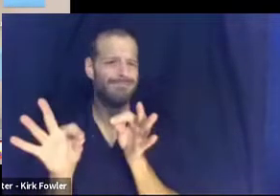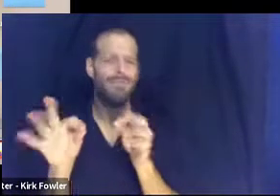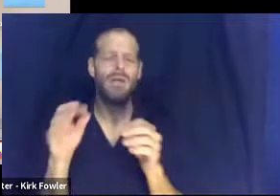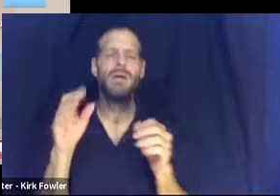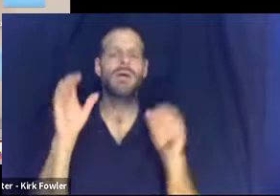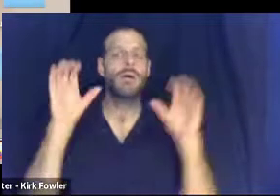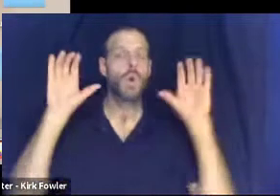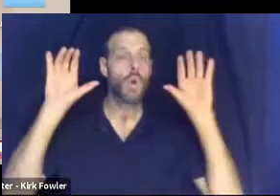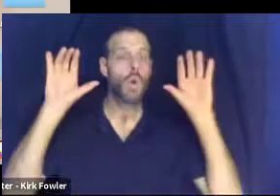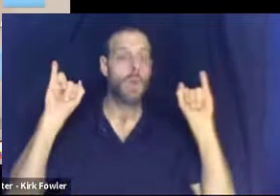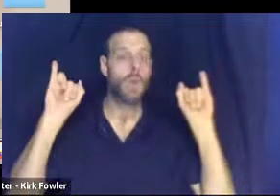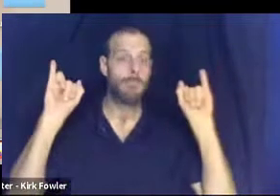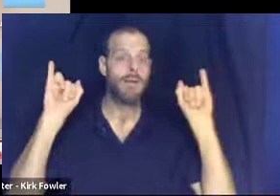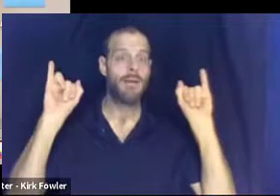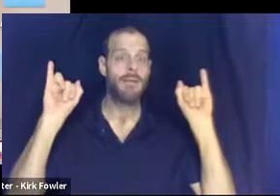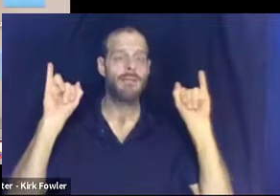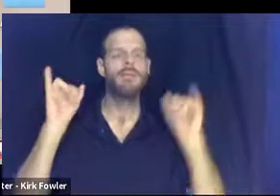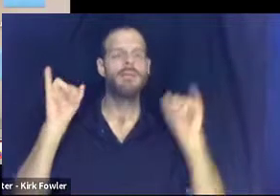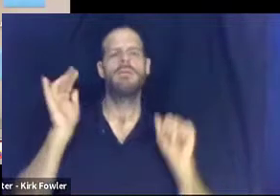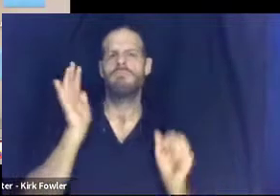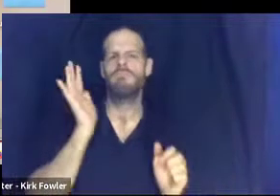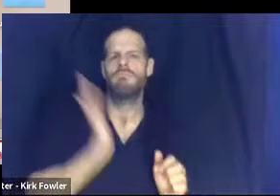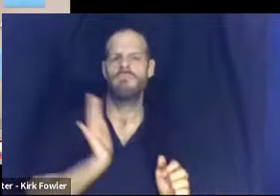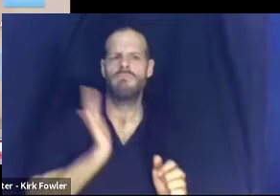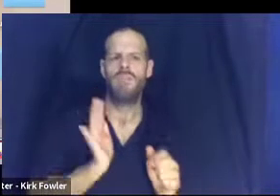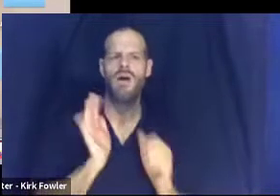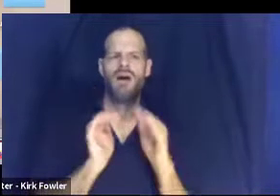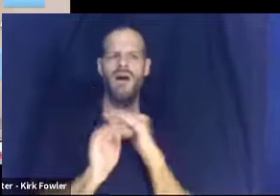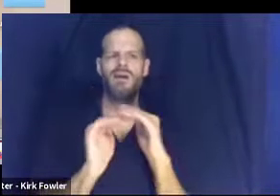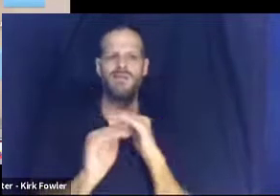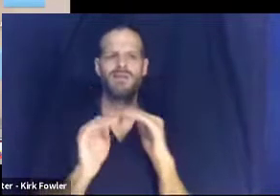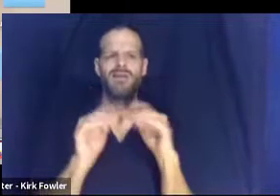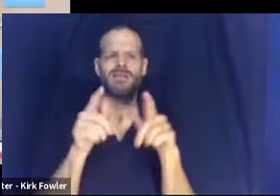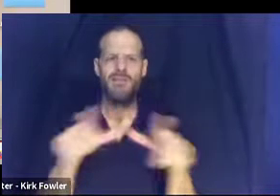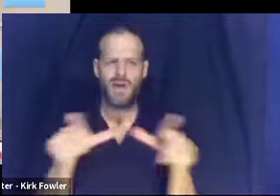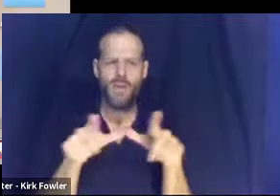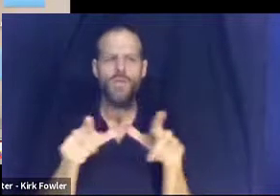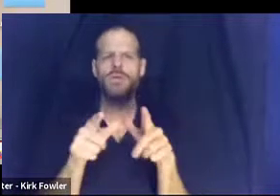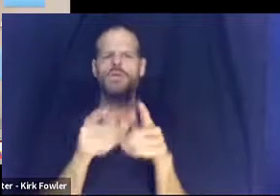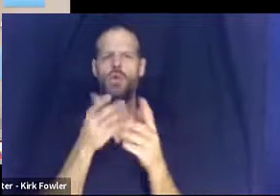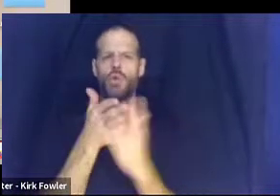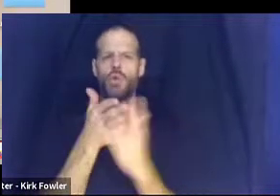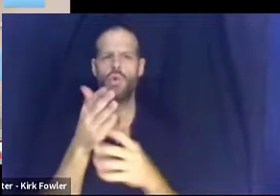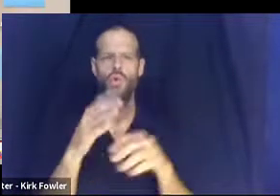who used to access communication language, mostly through tactal sign.